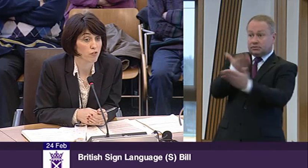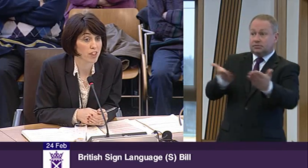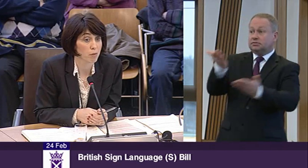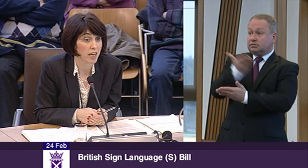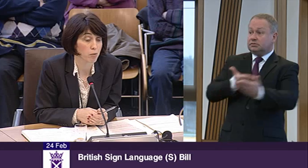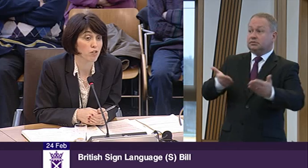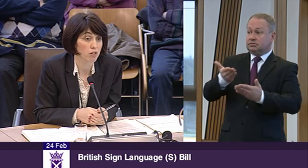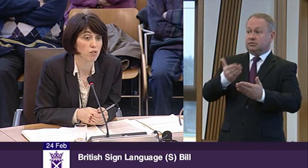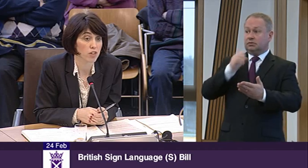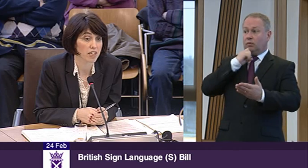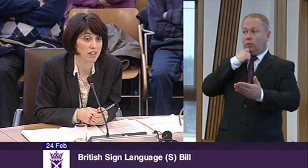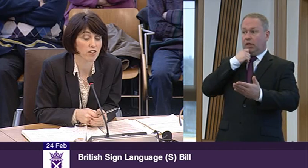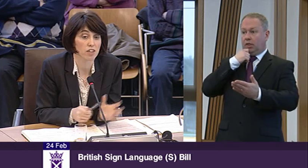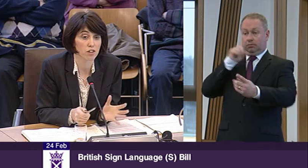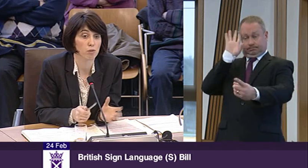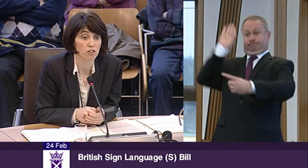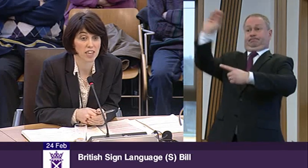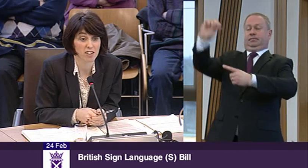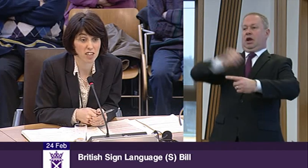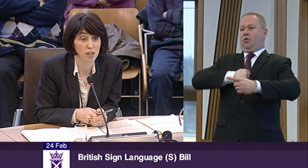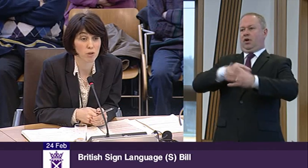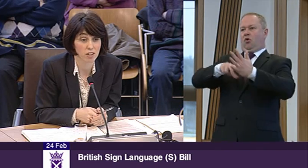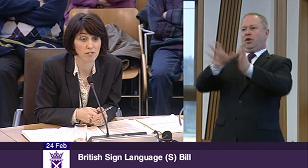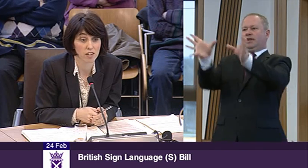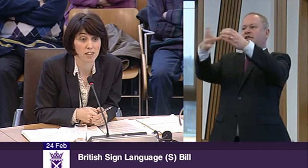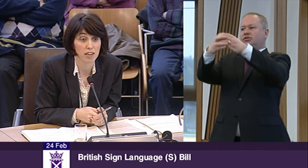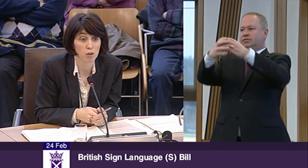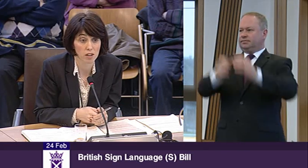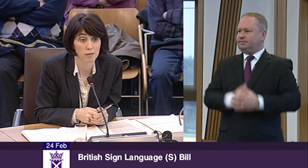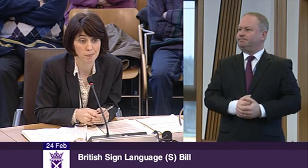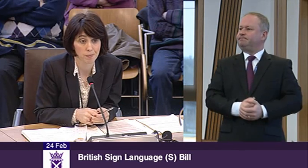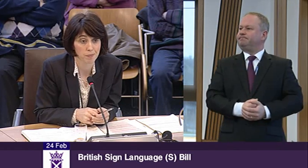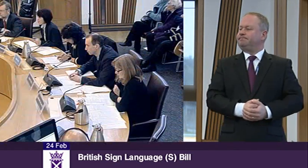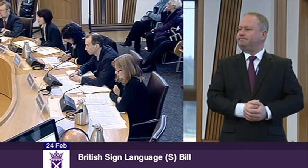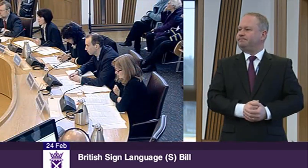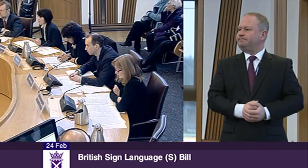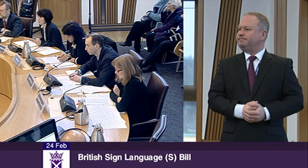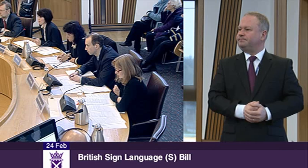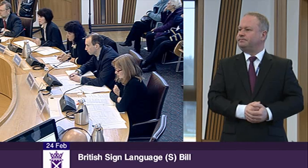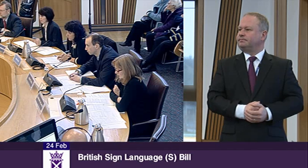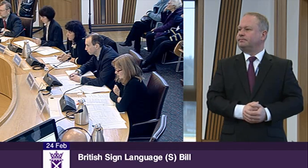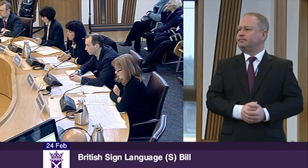panel, and we will certainly feed back the issues to our organisation and to the broader NHS equality and diversity network.